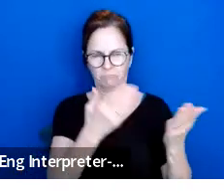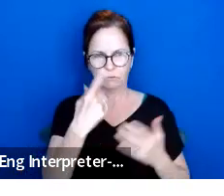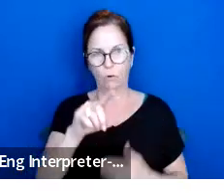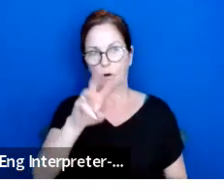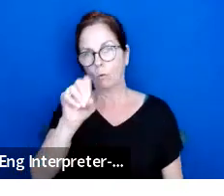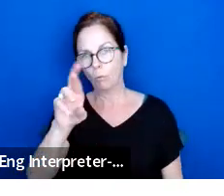Again, because LRCFT holds that suggestions do not have a place on the formal process.